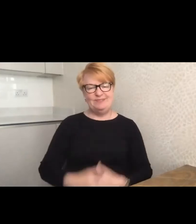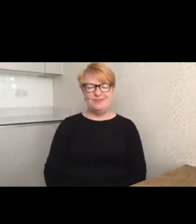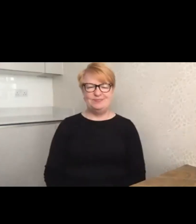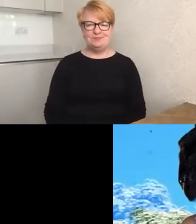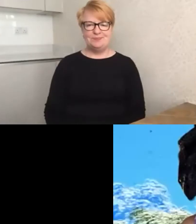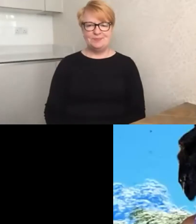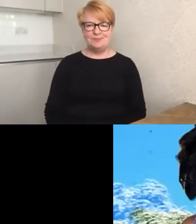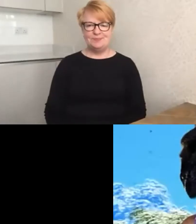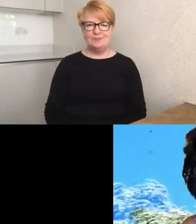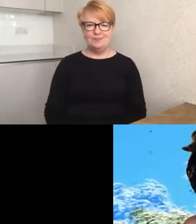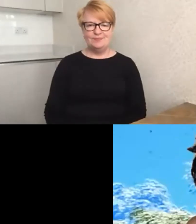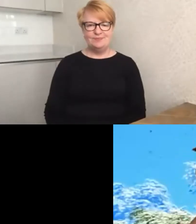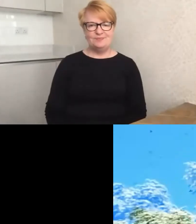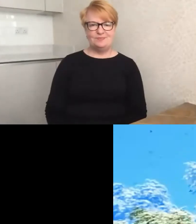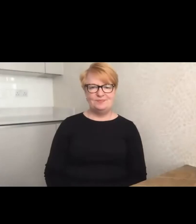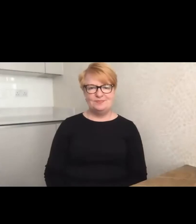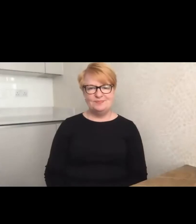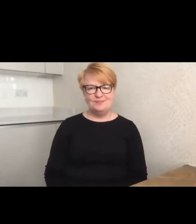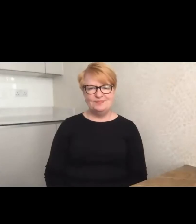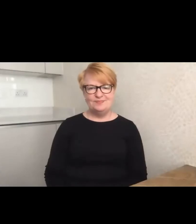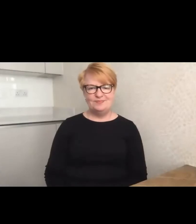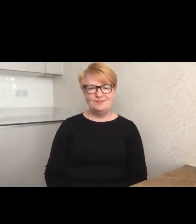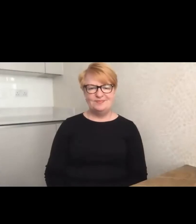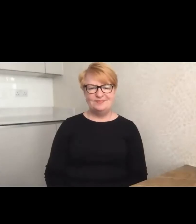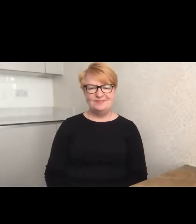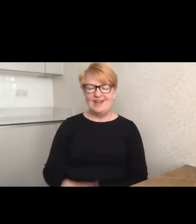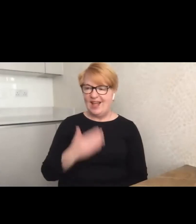Thank you very much, Mat. I'd love to catch up a bit more